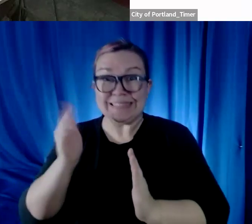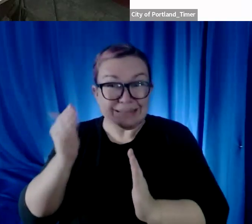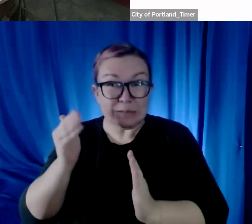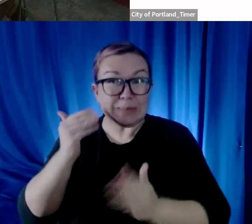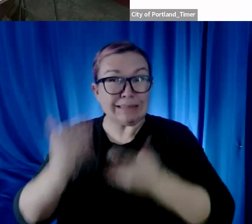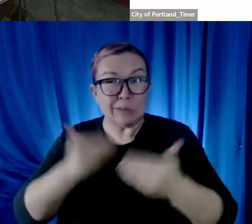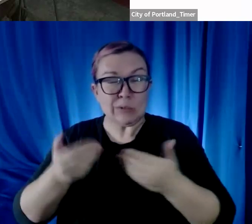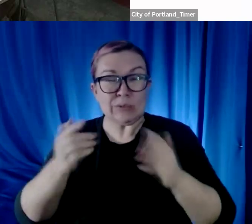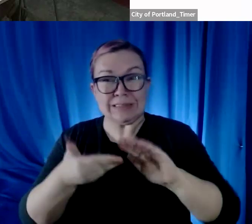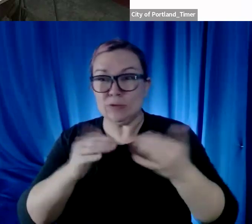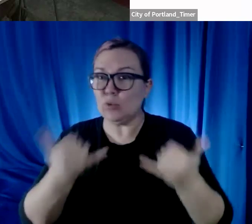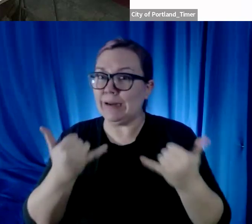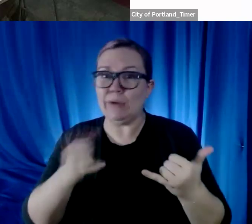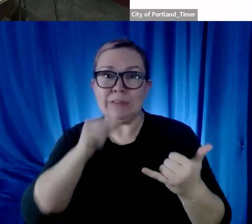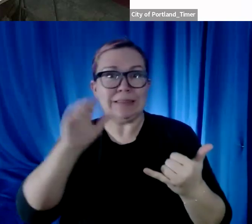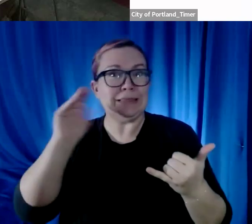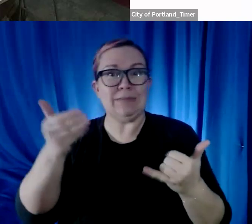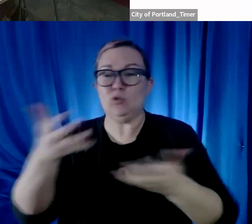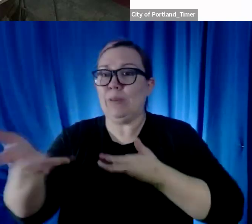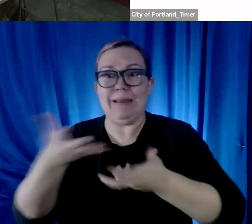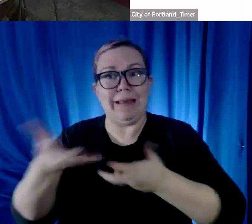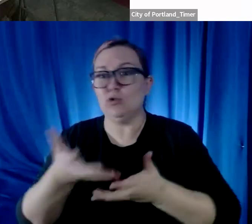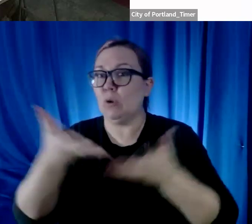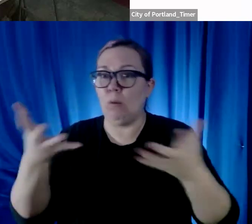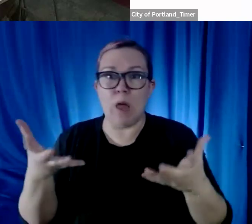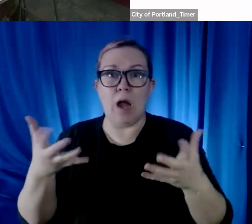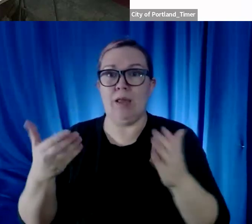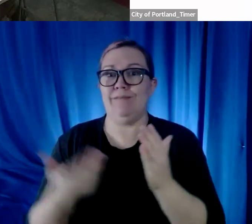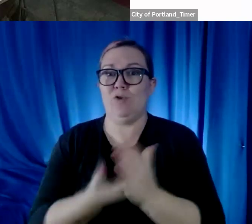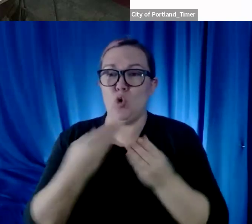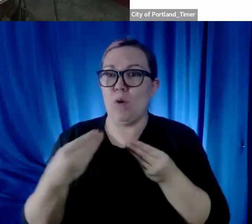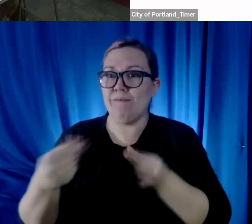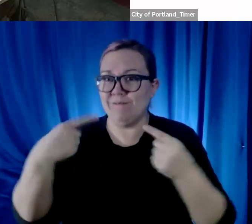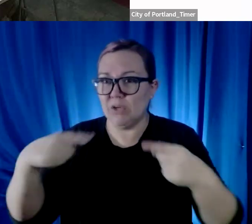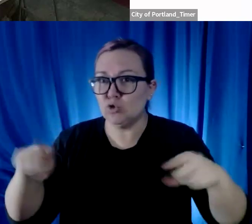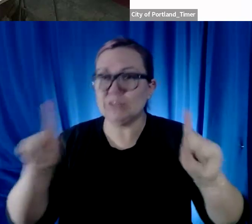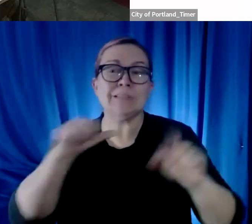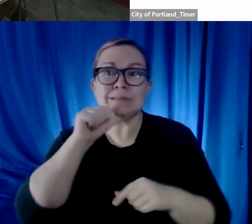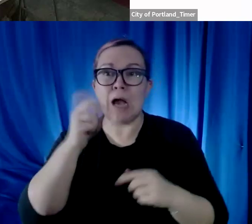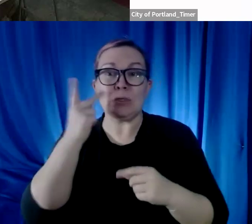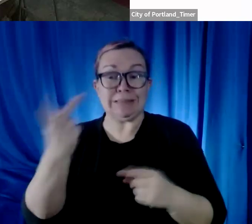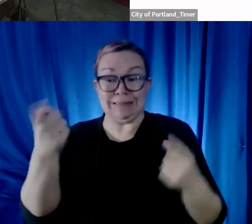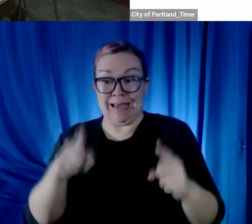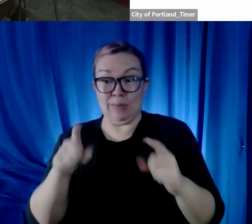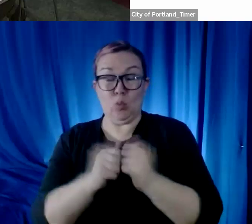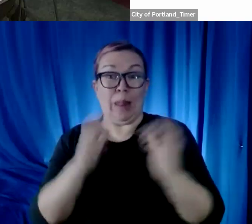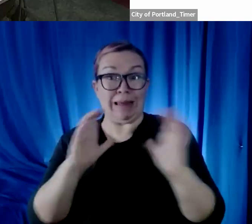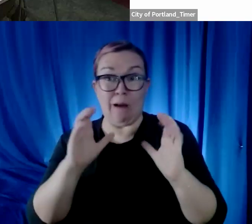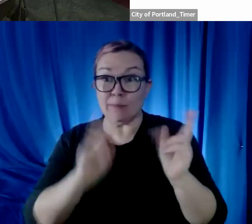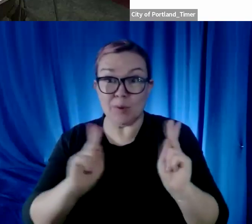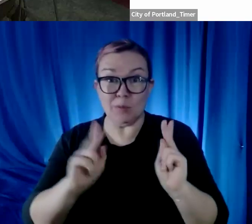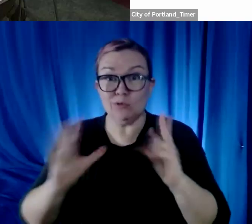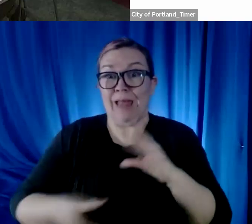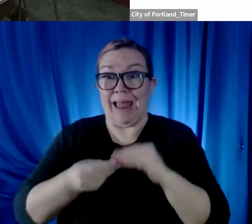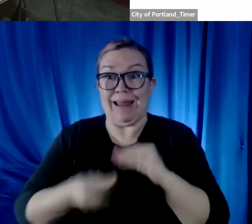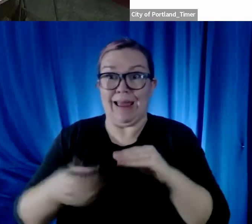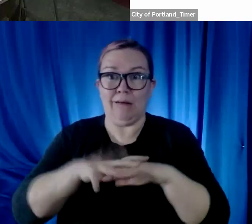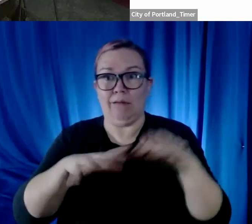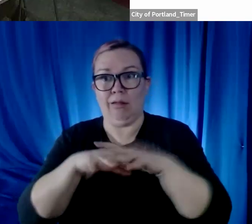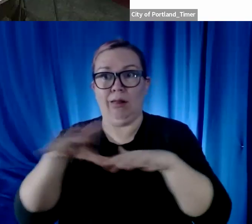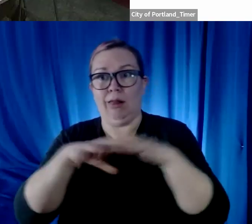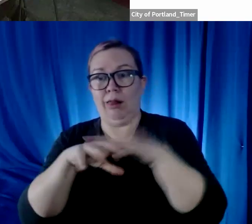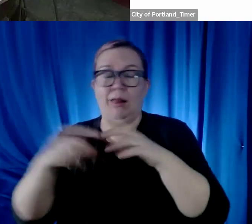Doesn't appear to be engaging in a lot of new efficiencies. What we can see happening with the comms people is that they're just adding extra layers of management on that.